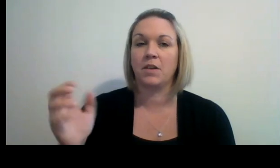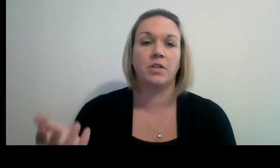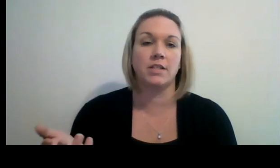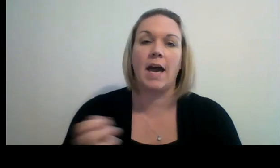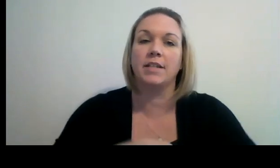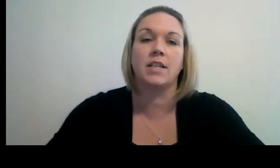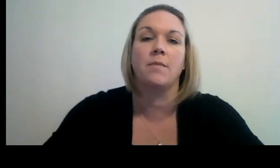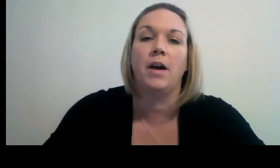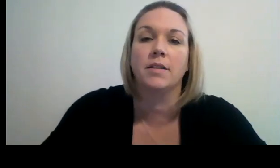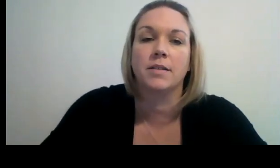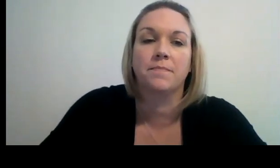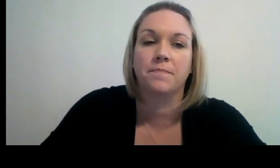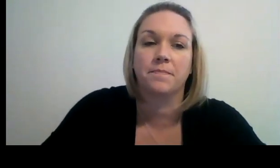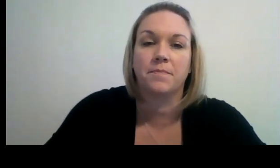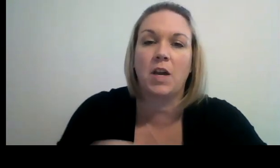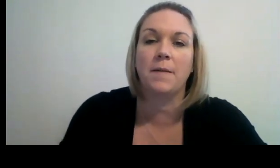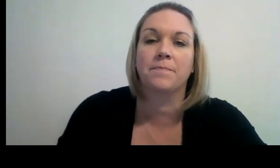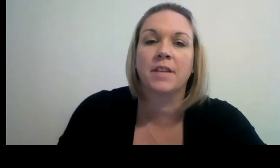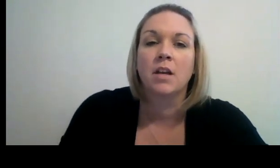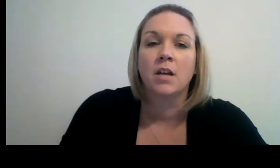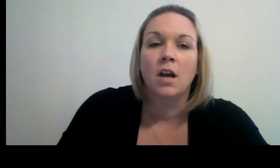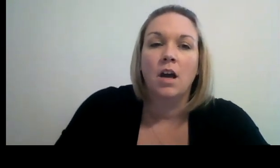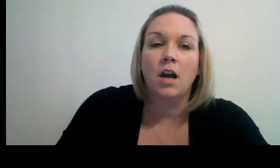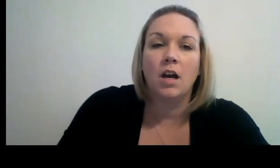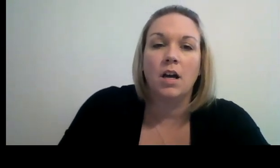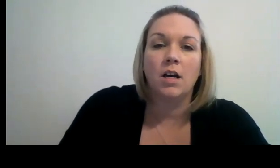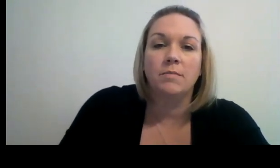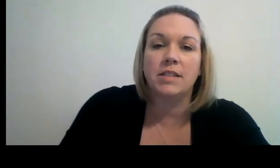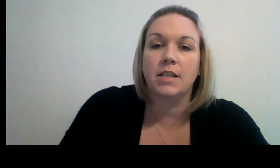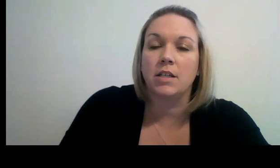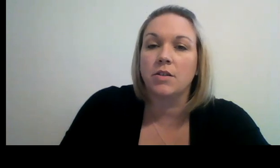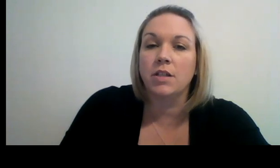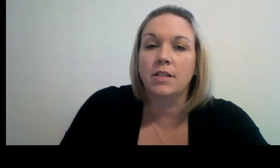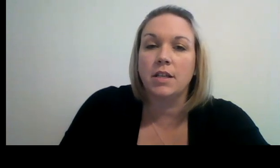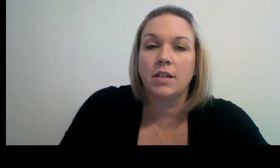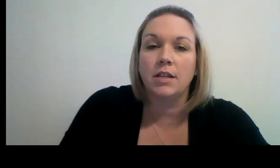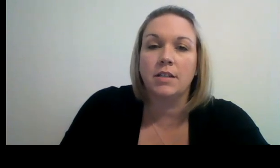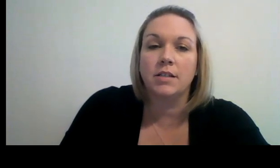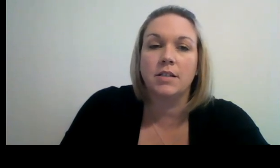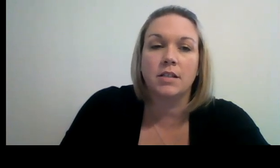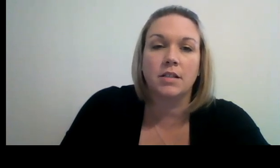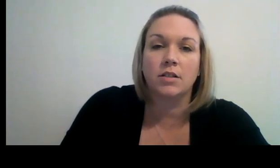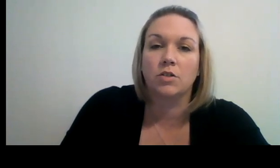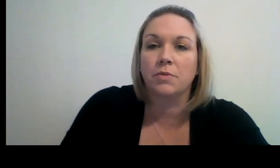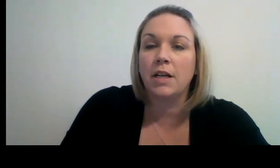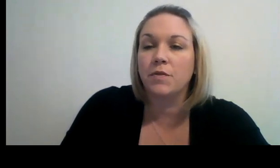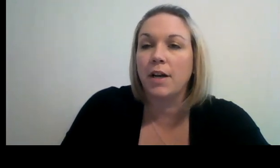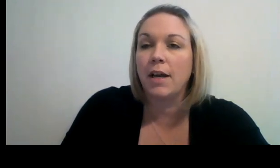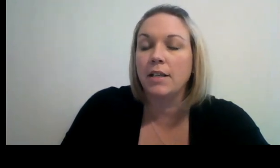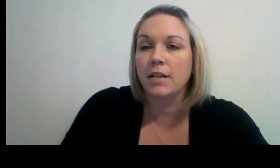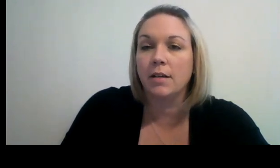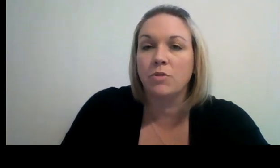We just add a slight pause. Okay, um, let's see so this is great for any time